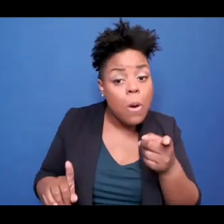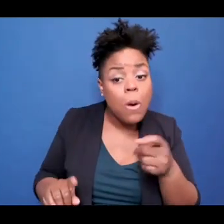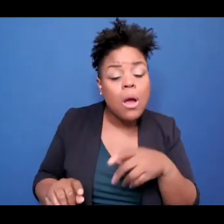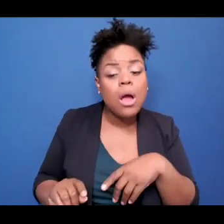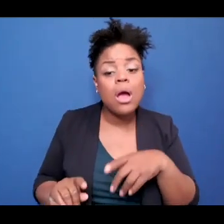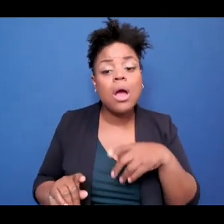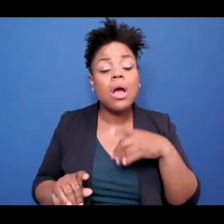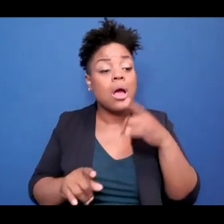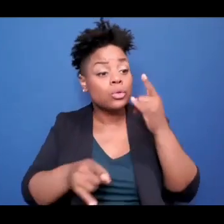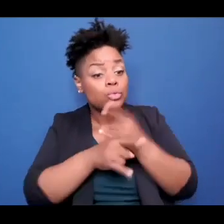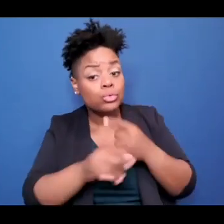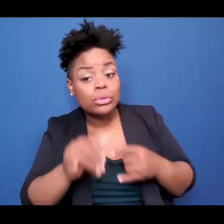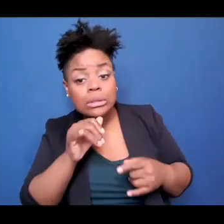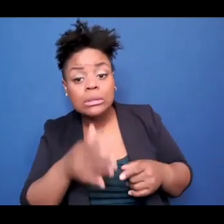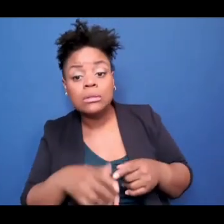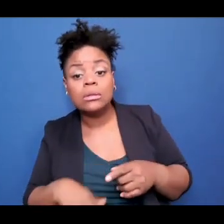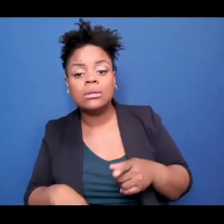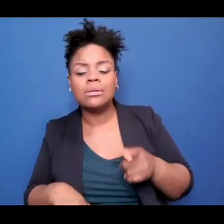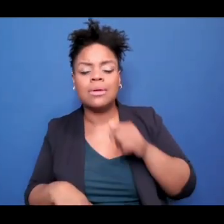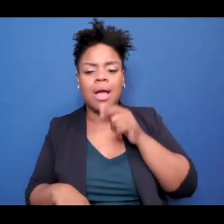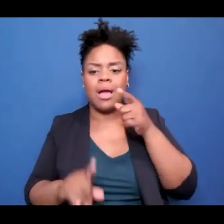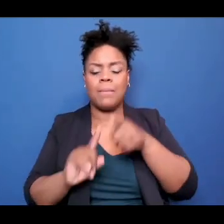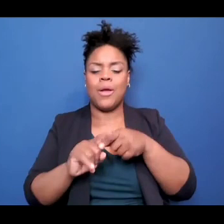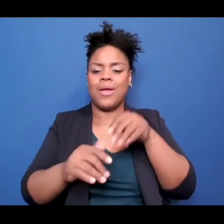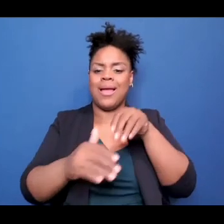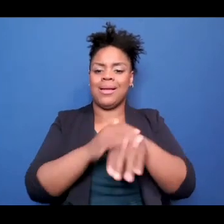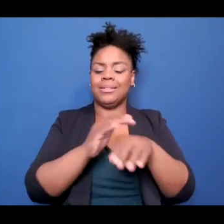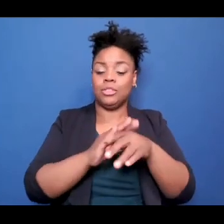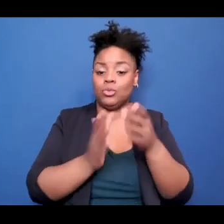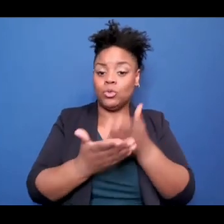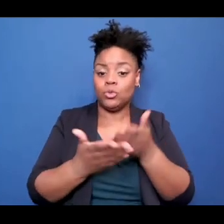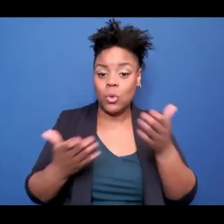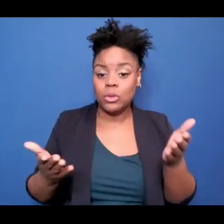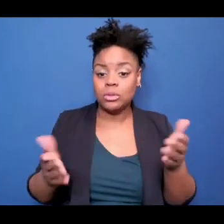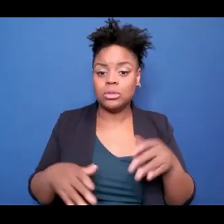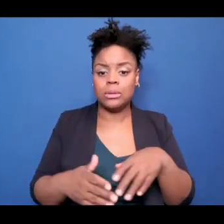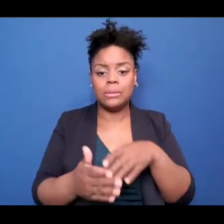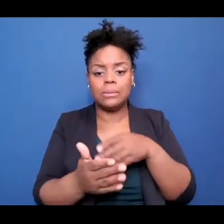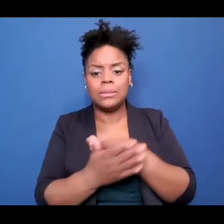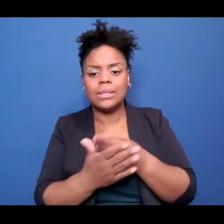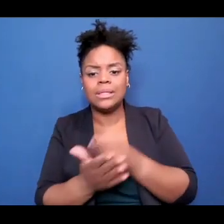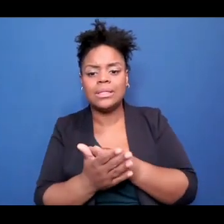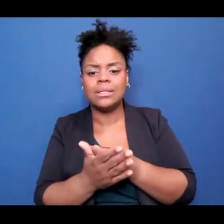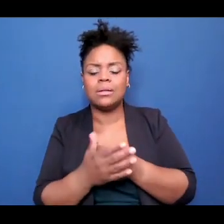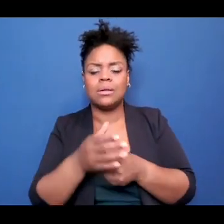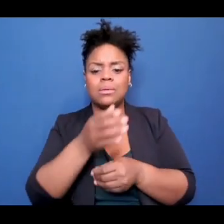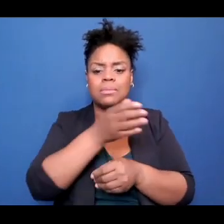LIKE SMOKING OR DRINKING. FUNDAMENTAL CAUSES DETERMINE ACCESS TO RESOURCES, MONEY,